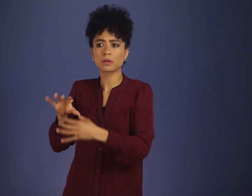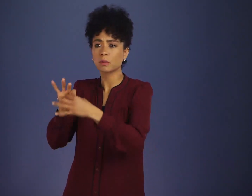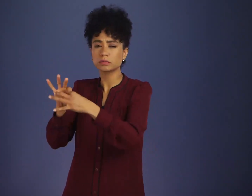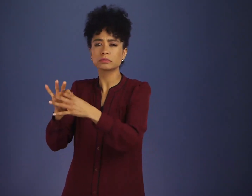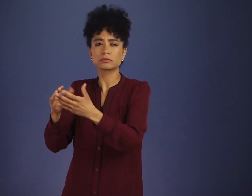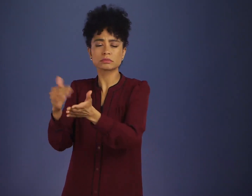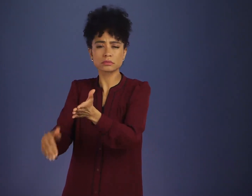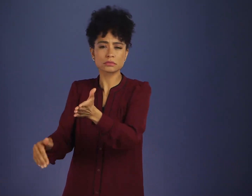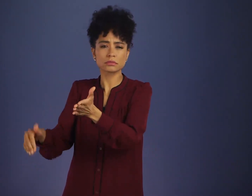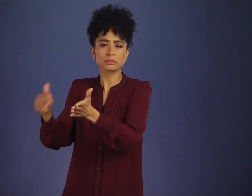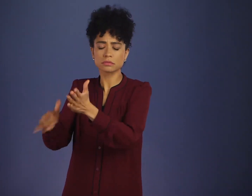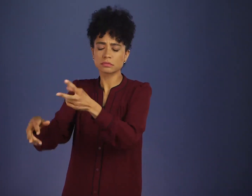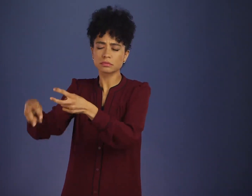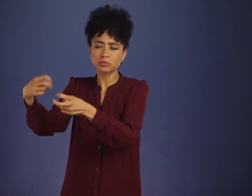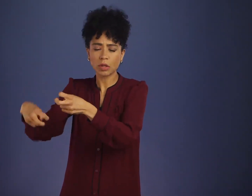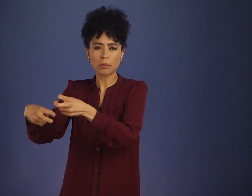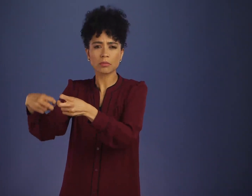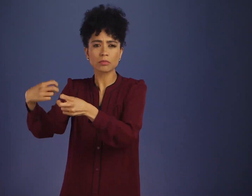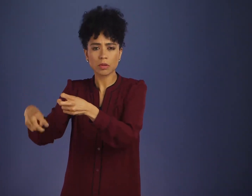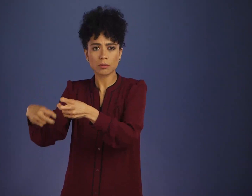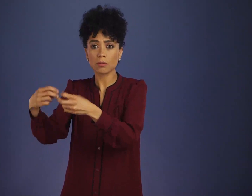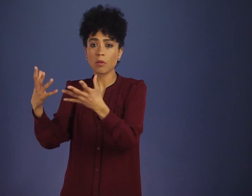which bring continuous or recurring trouble.